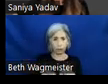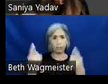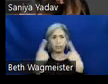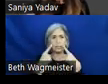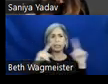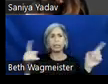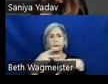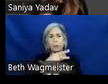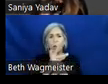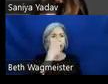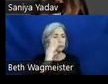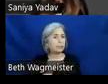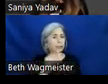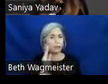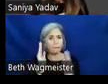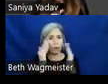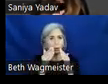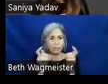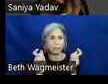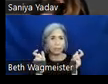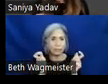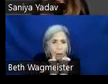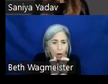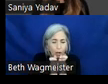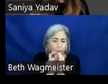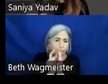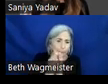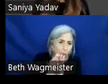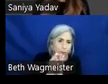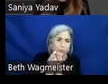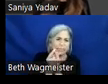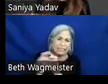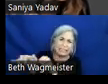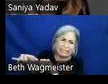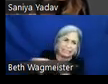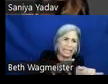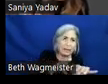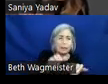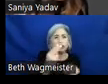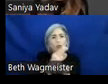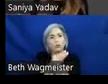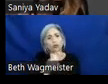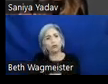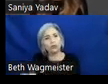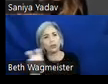they focus on micro moments of a user journey as much as they plan for the macro moments. Thinking